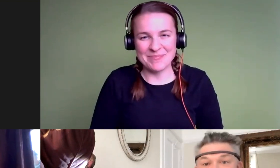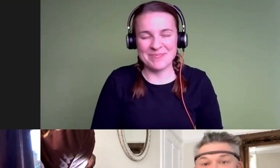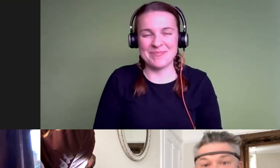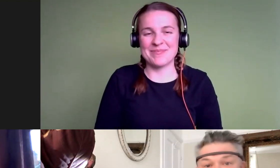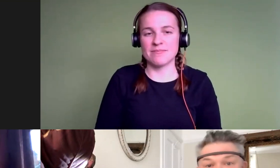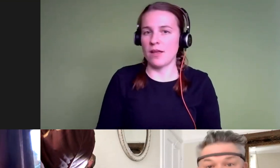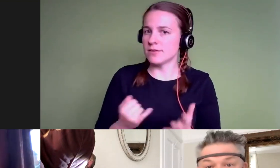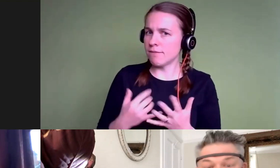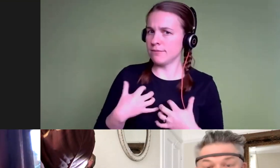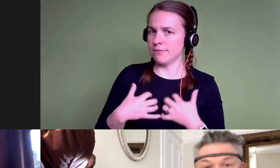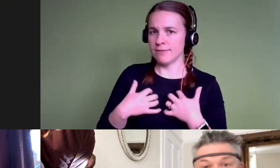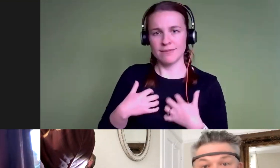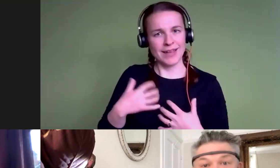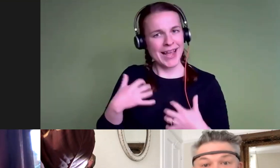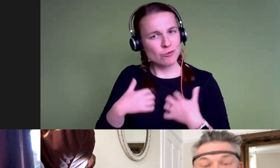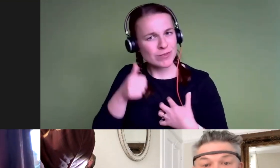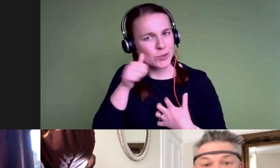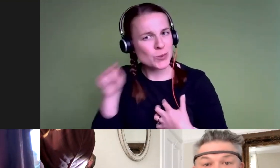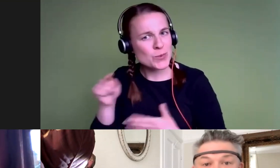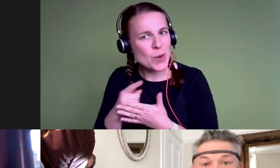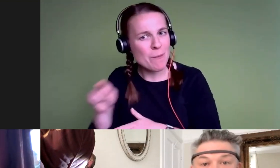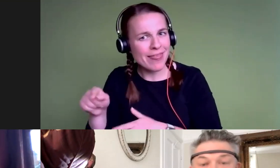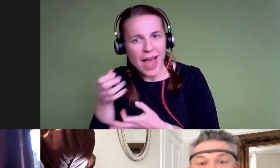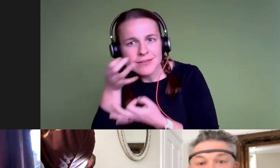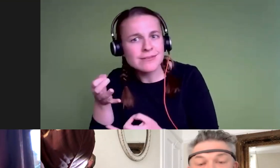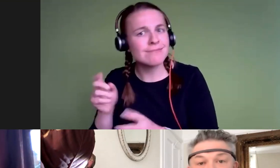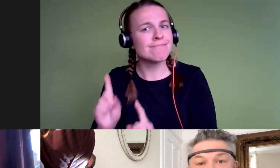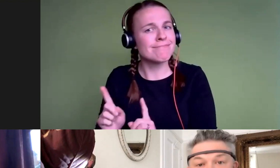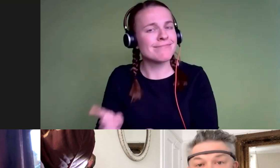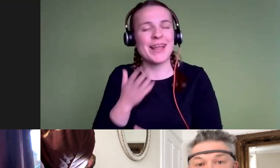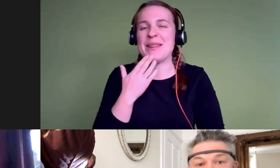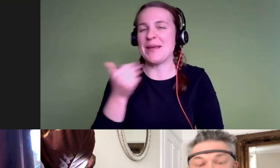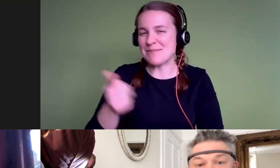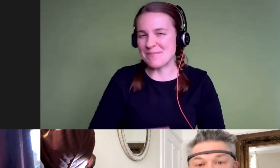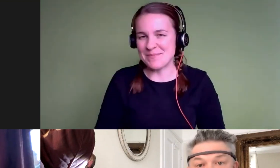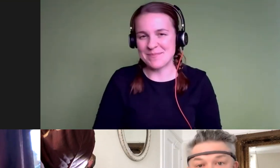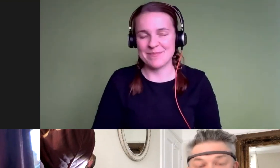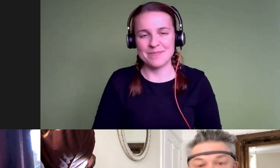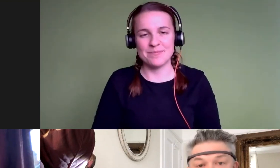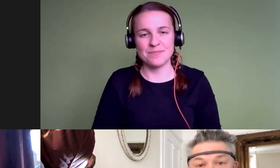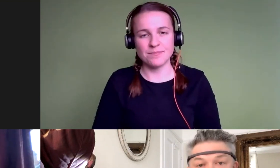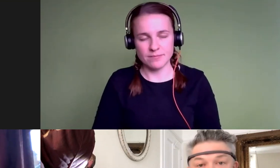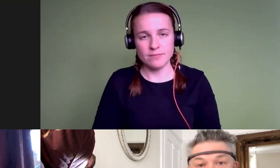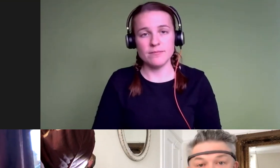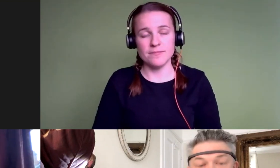screen, and it is reading my brainwaves, as we do the activity today. STEPHANIE TYRELL: Brilliant! I look forward